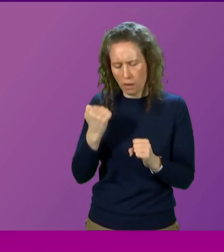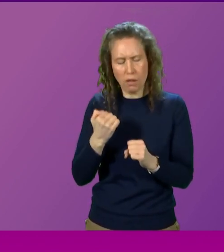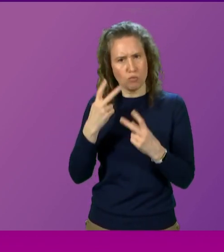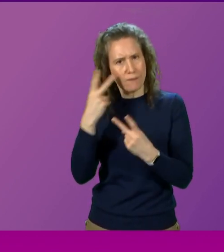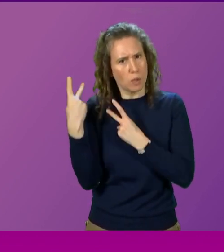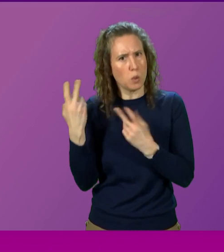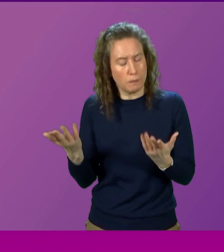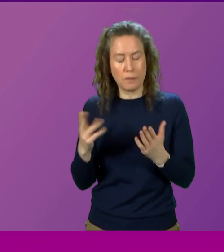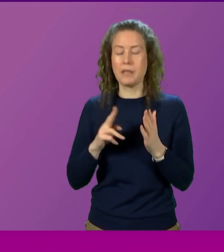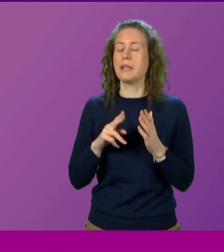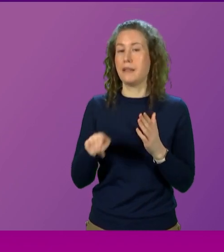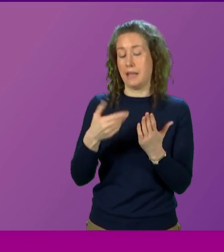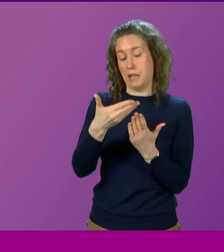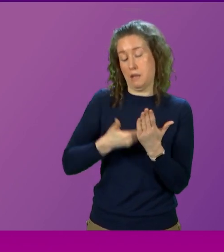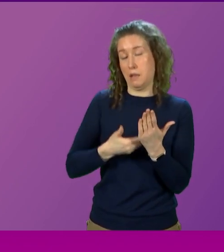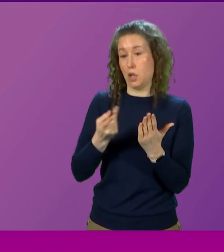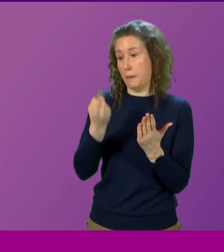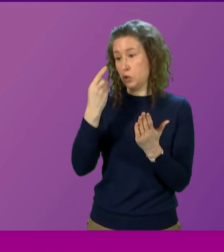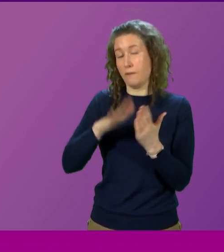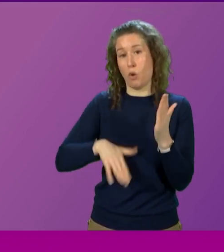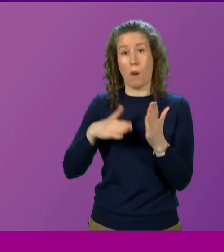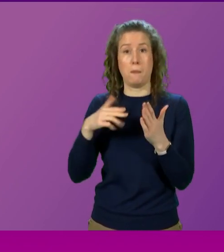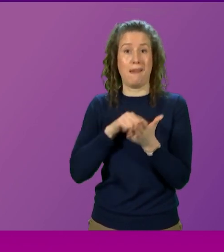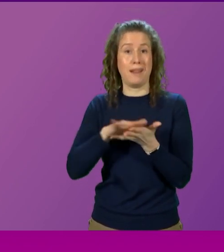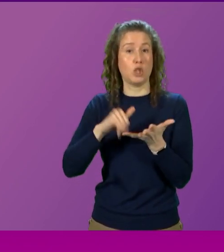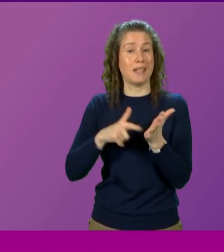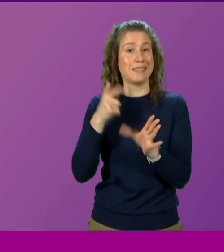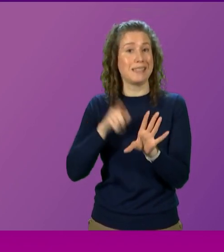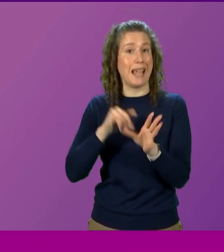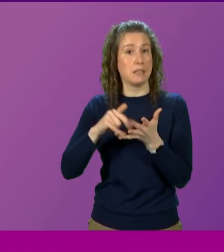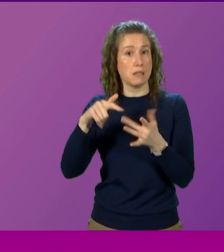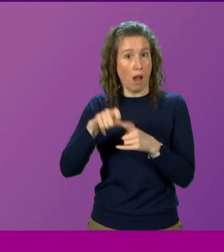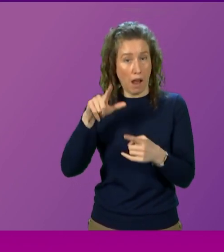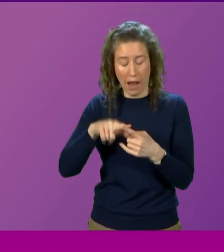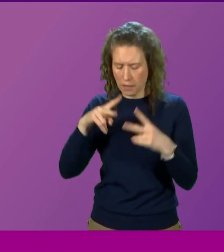A Royal College of Physicians review, commissioned by NHS Tayside, into prescribing practices